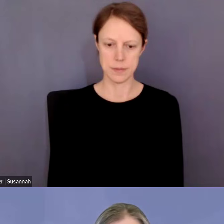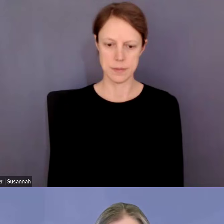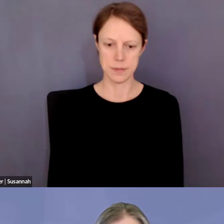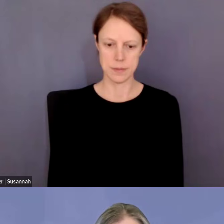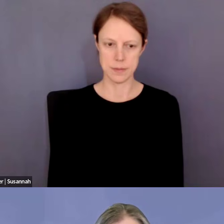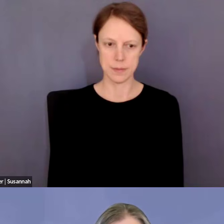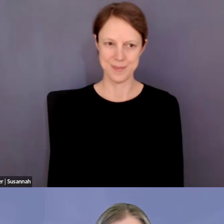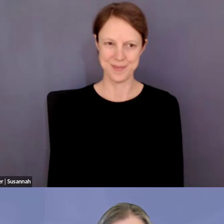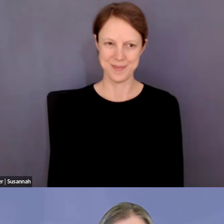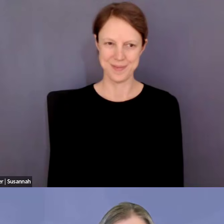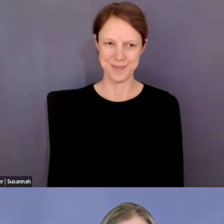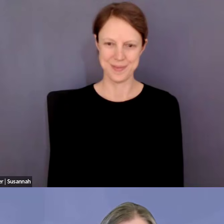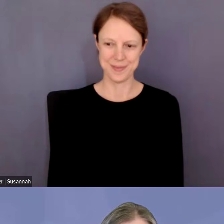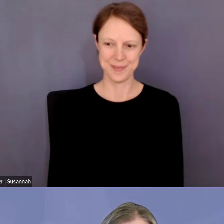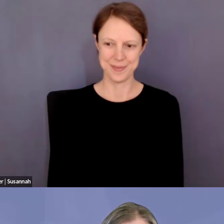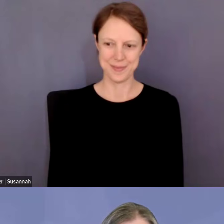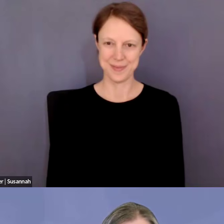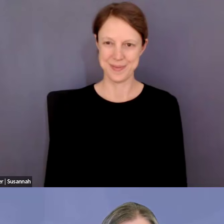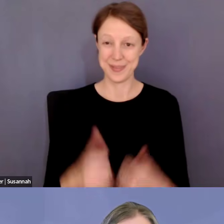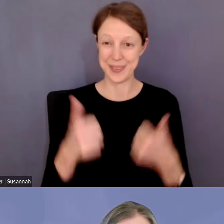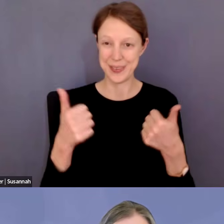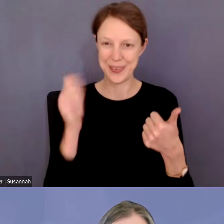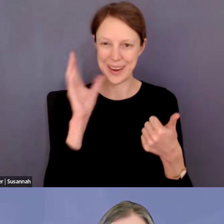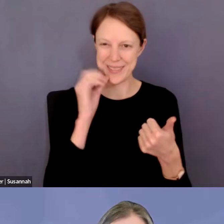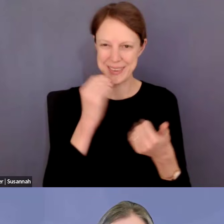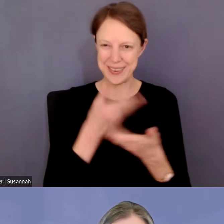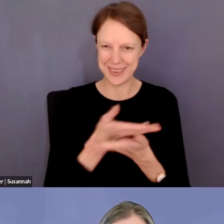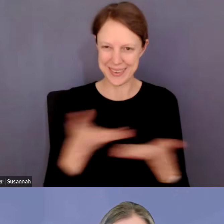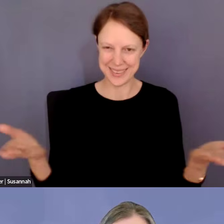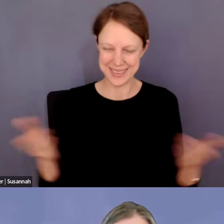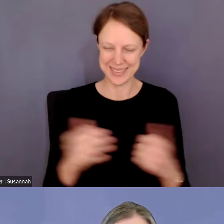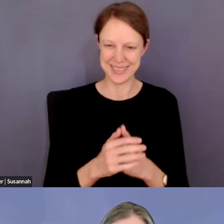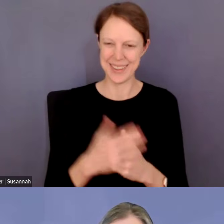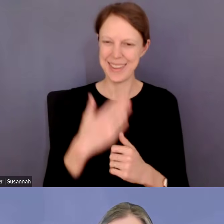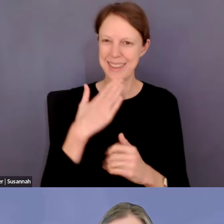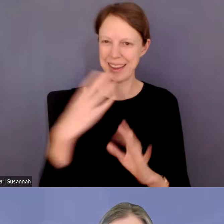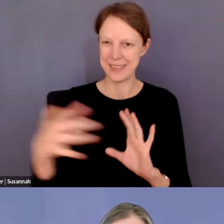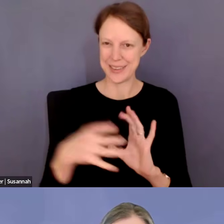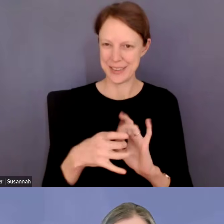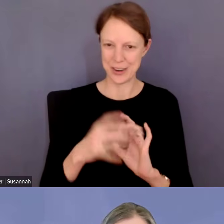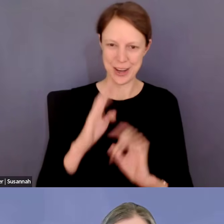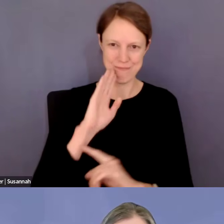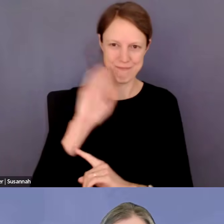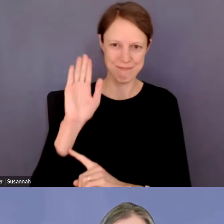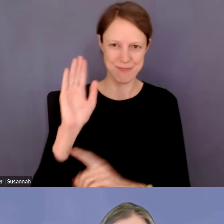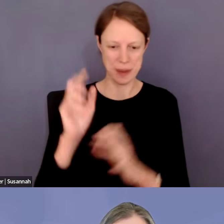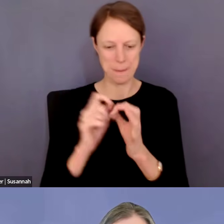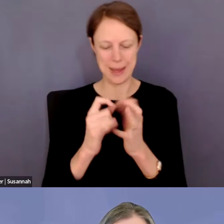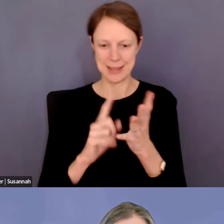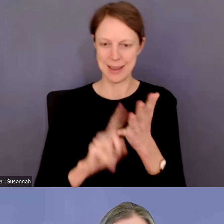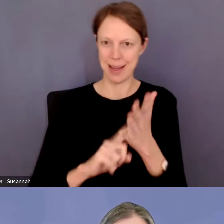Good afternoon, everyone. Thank you for joining us for this BSL Talks. We're delighted to have